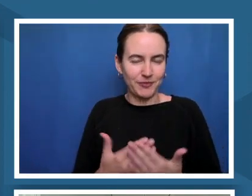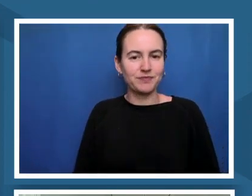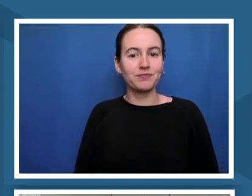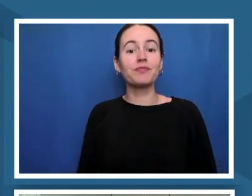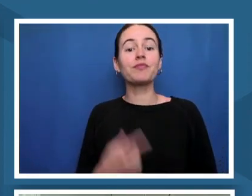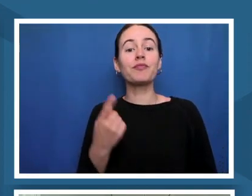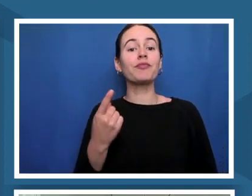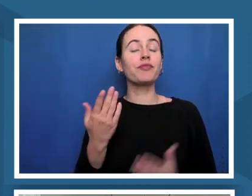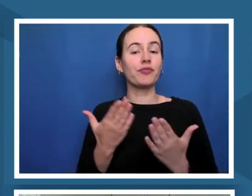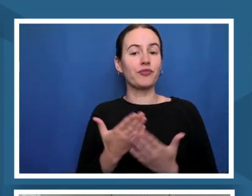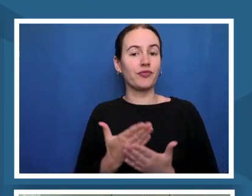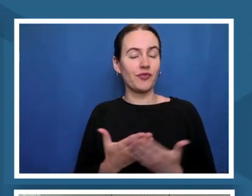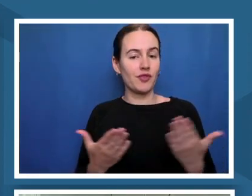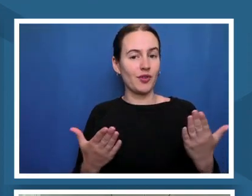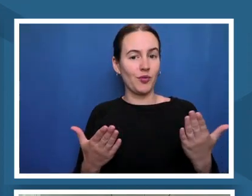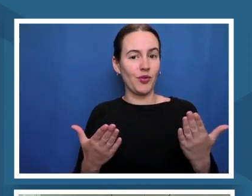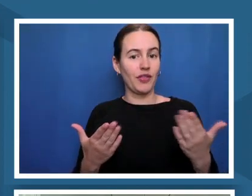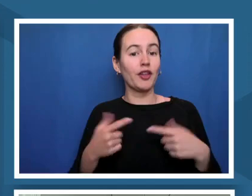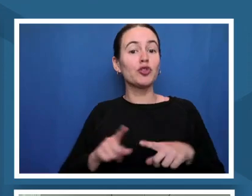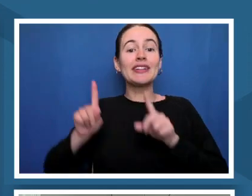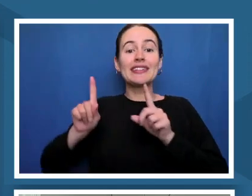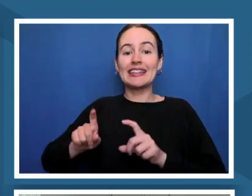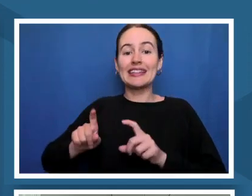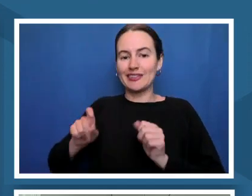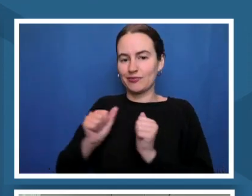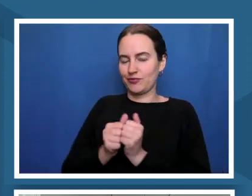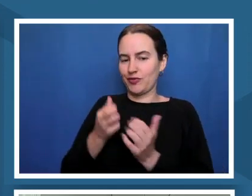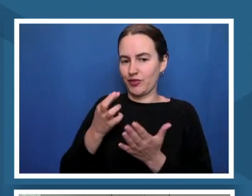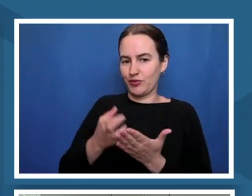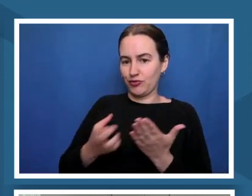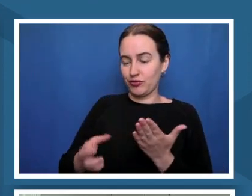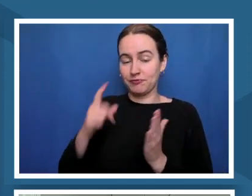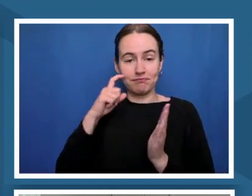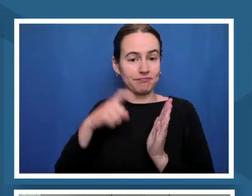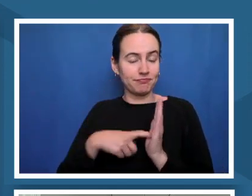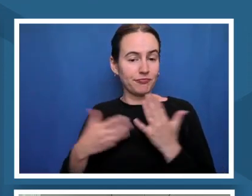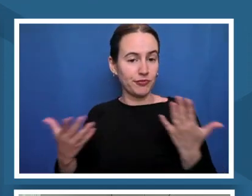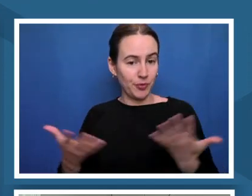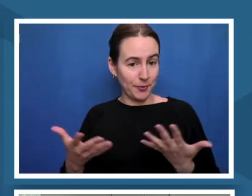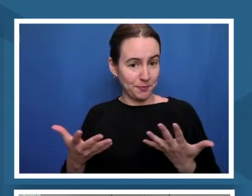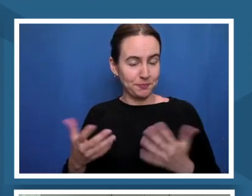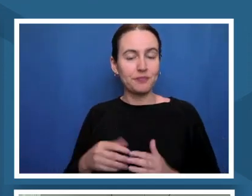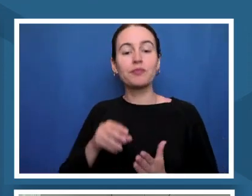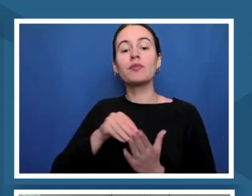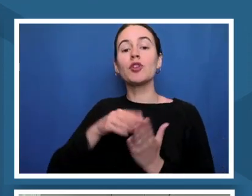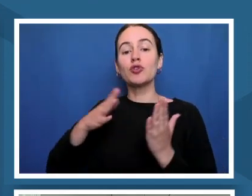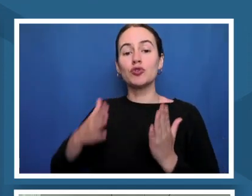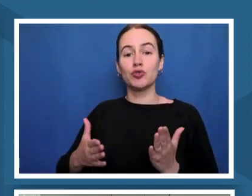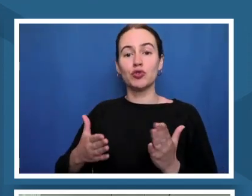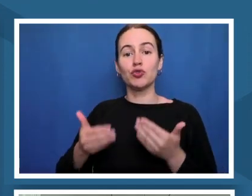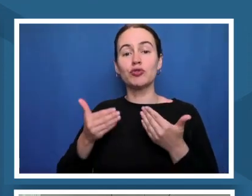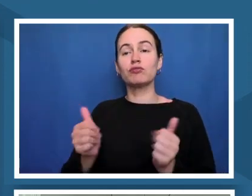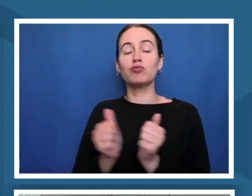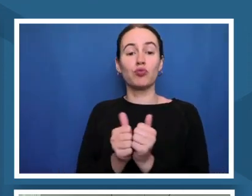during the testing of these resources was that when students did this in